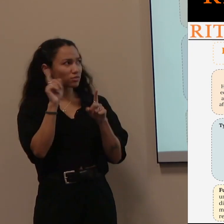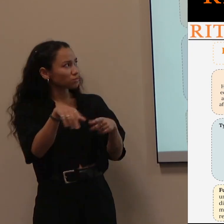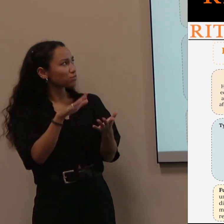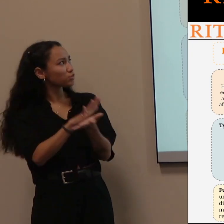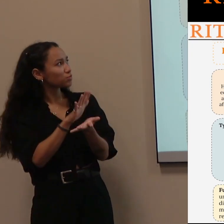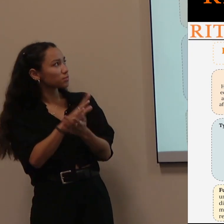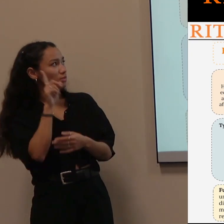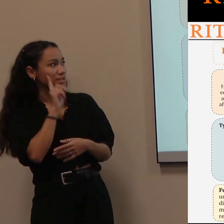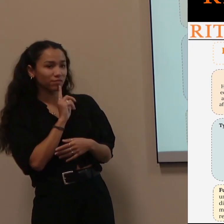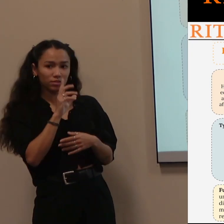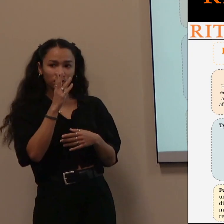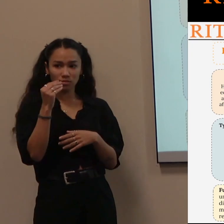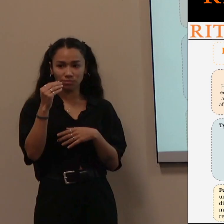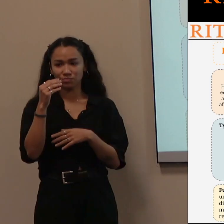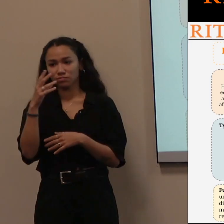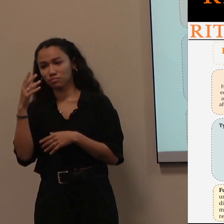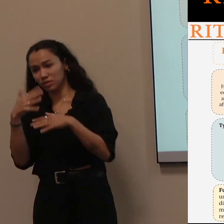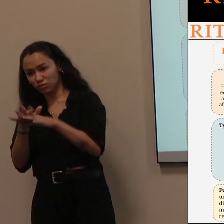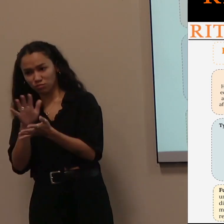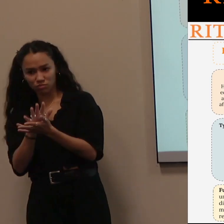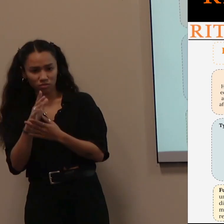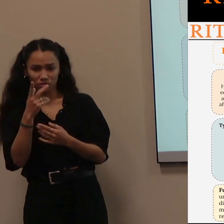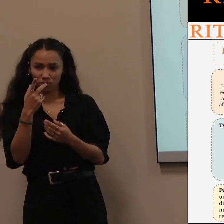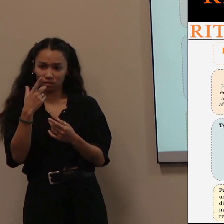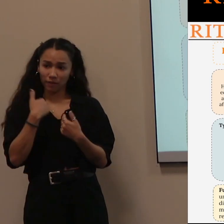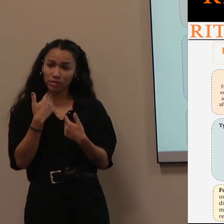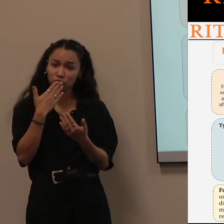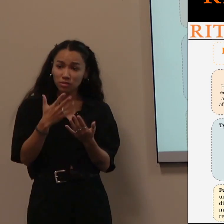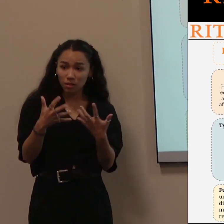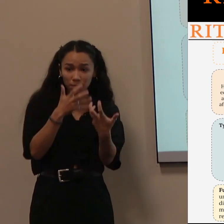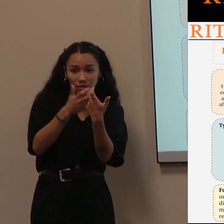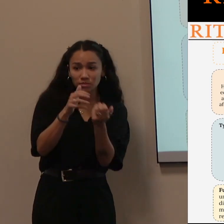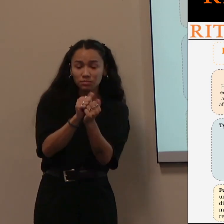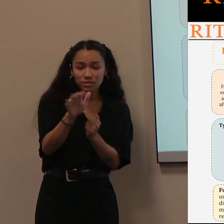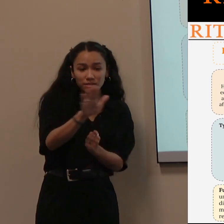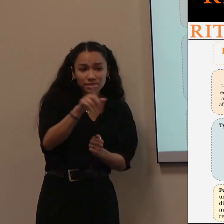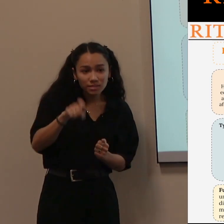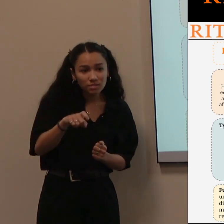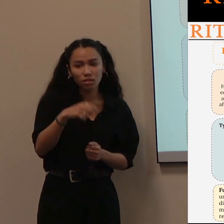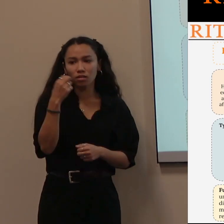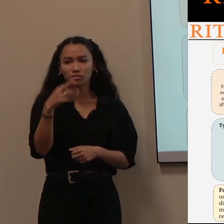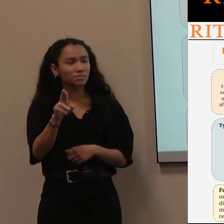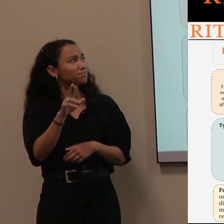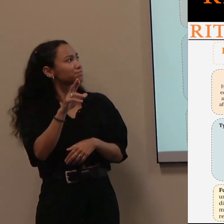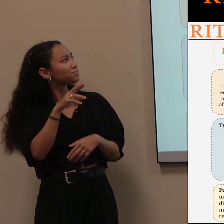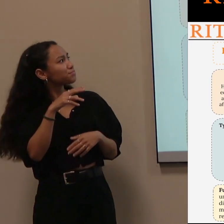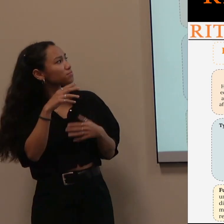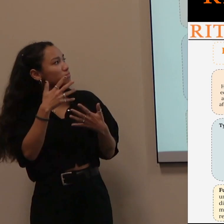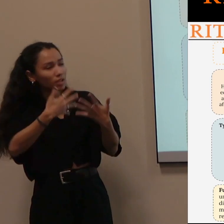their experiences going to both of these schools, deaf and mainstream. Did they get their accommodations met or their needs met?